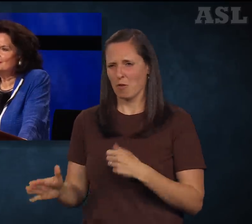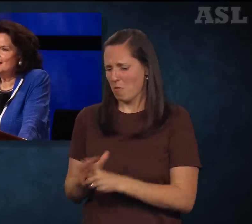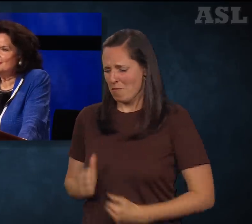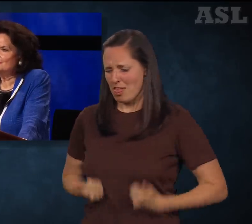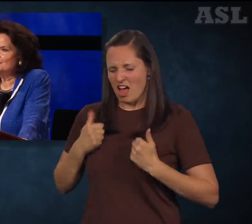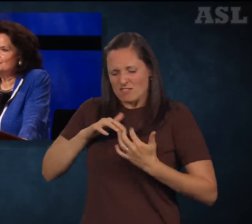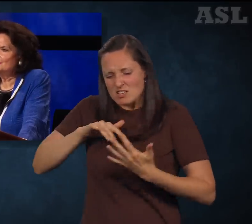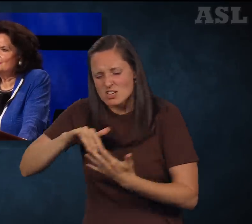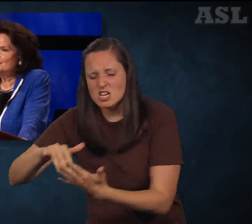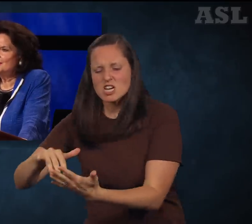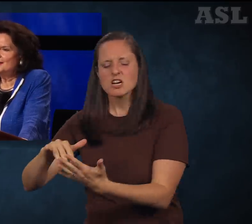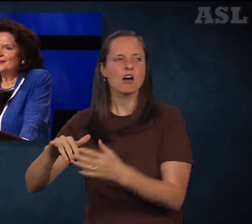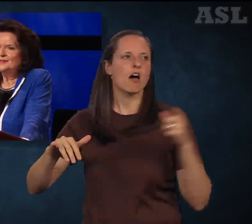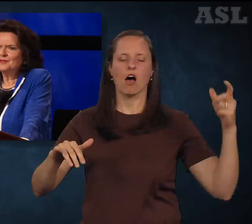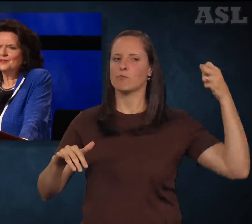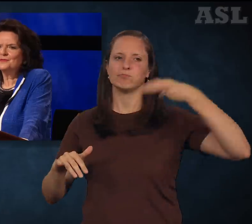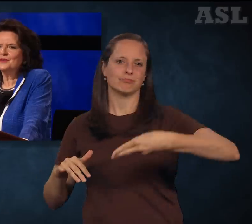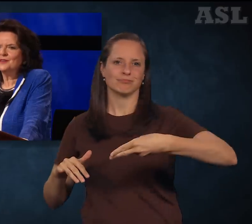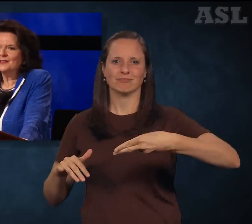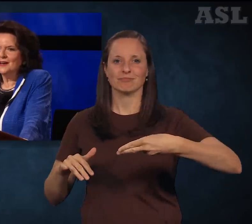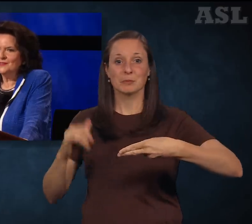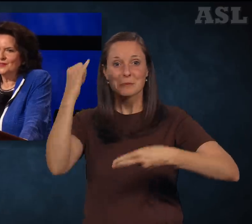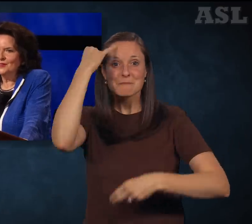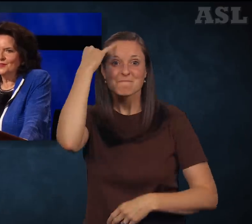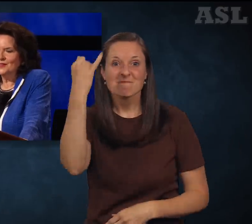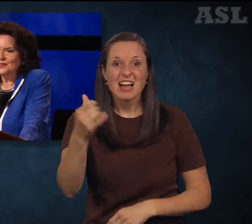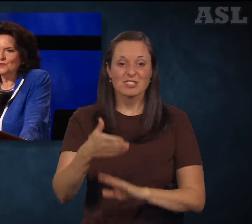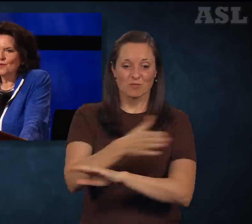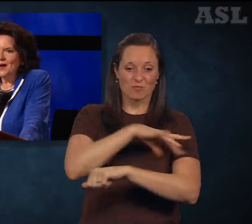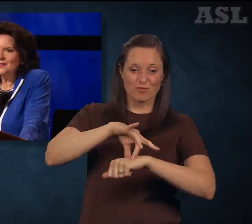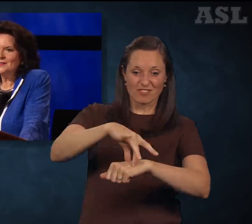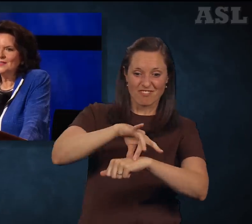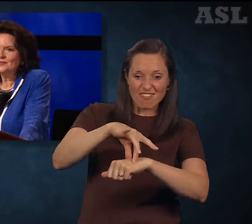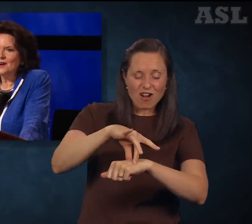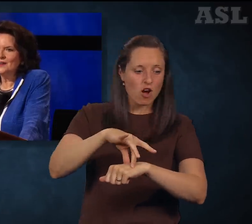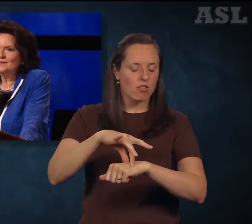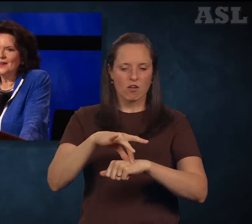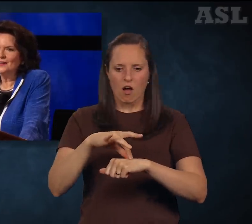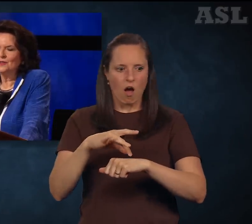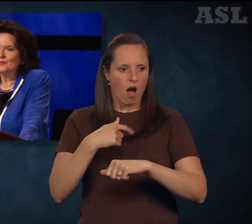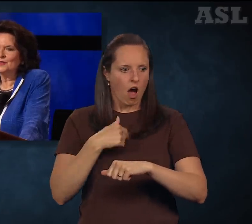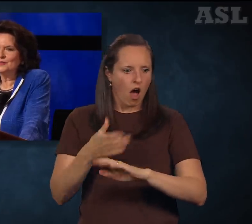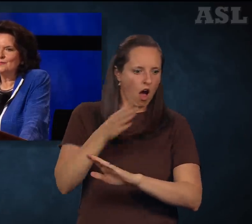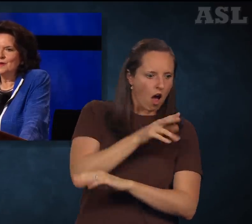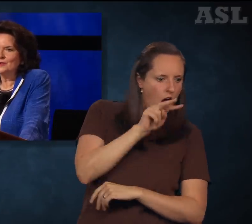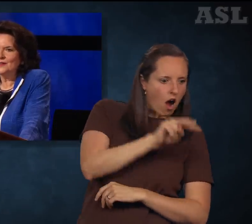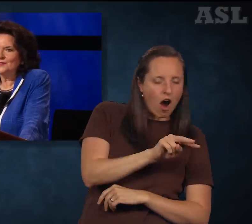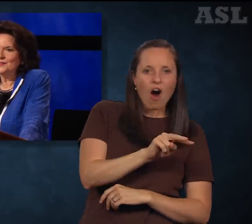PREMORTAL LIFE.